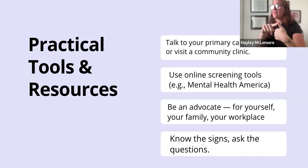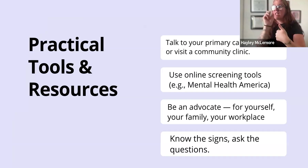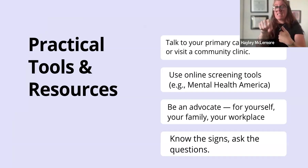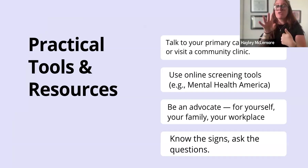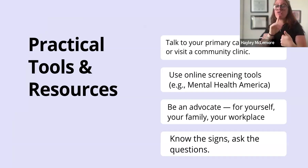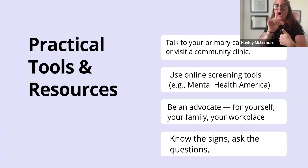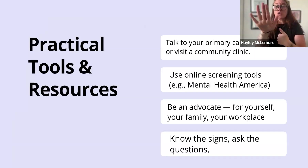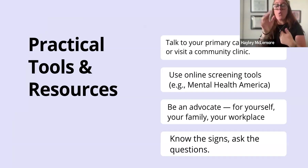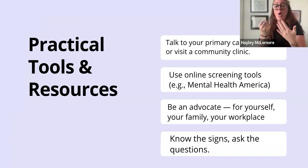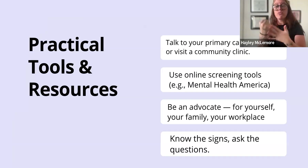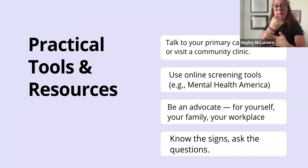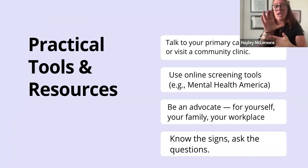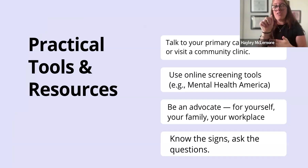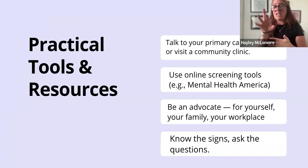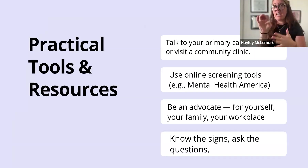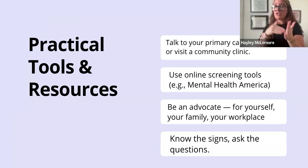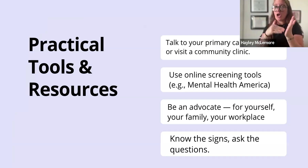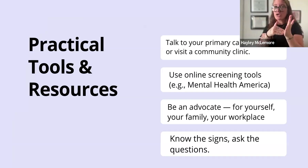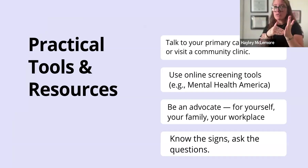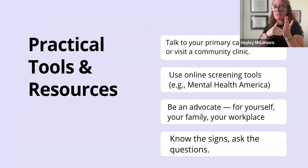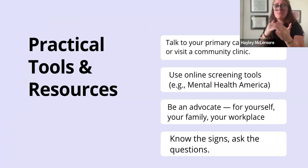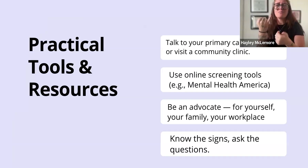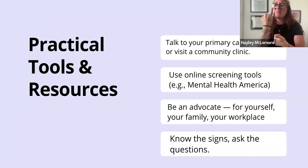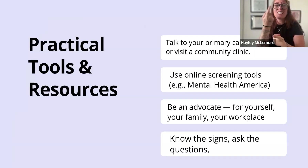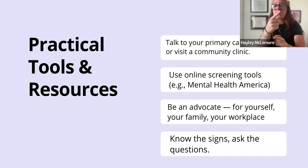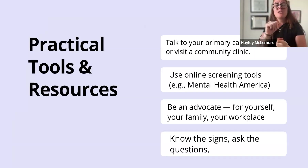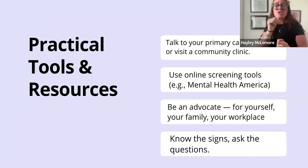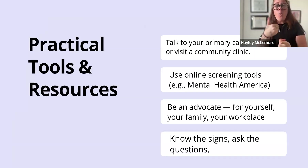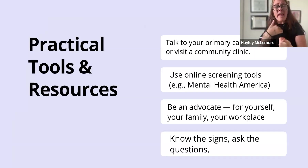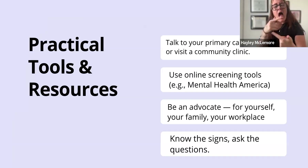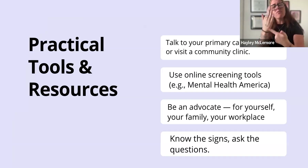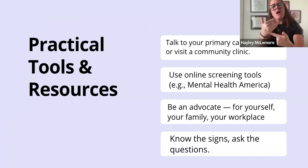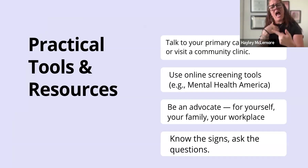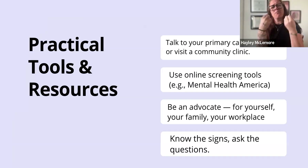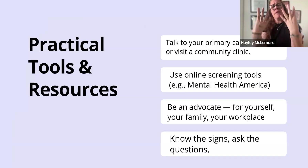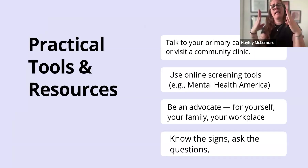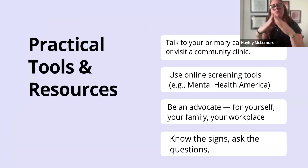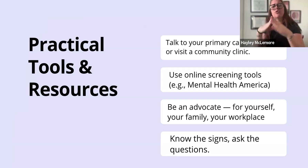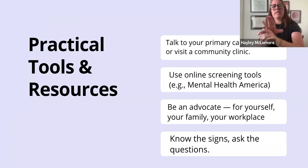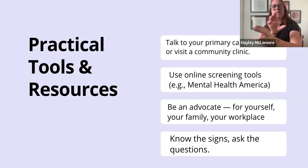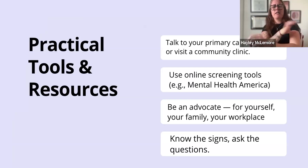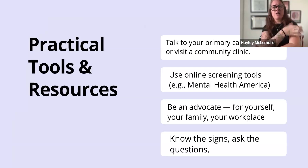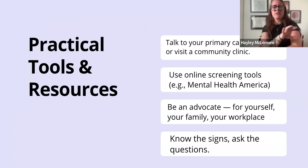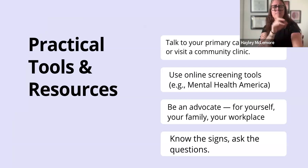or those in the community? You can talk to your primary care provider. If you don't have a primary care provider,